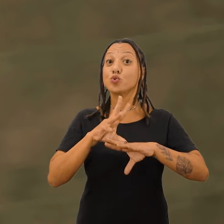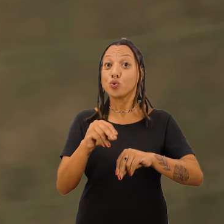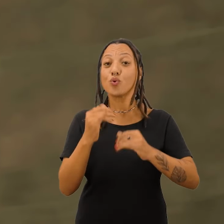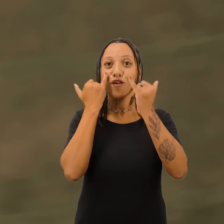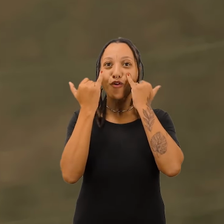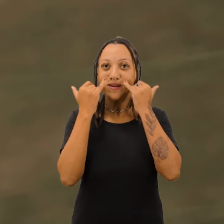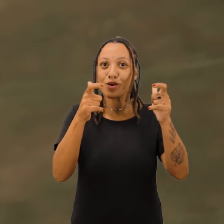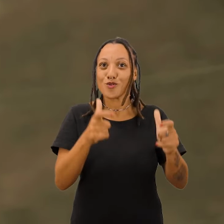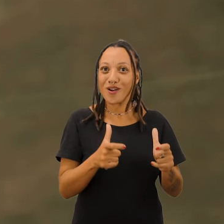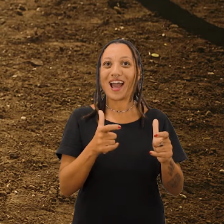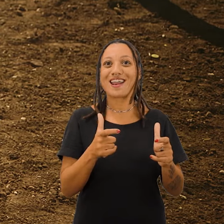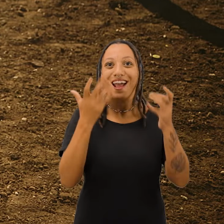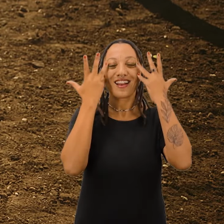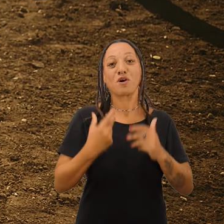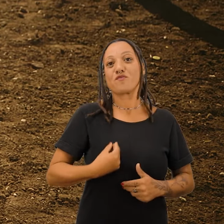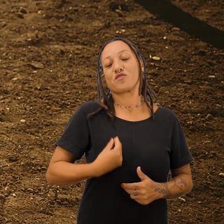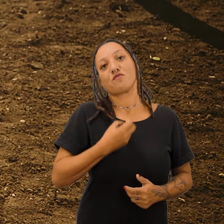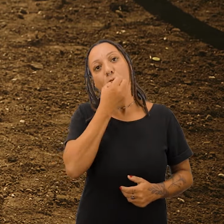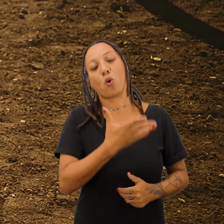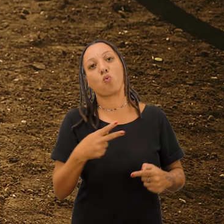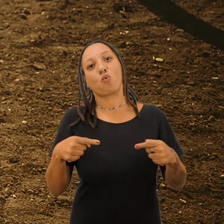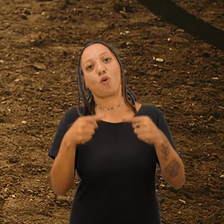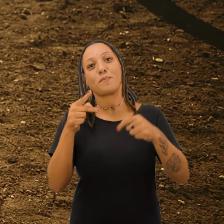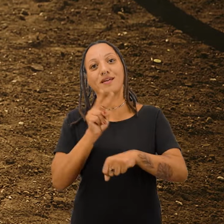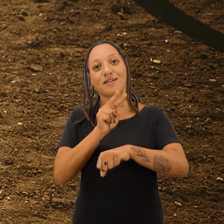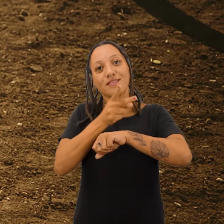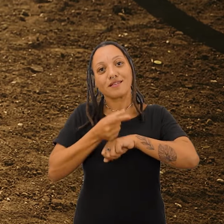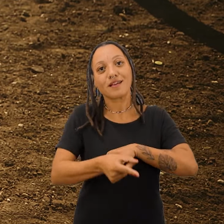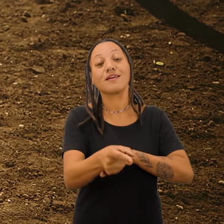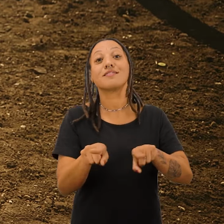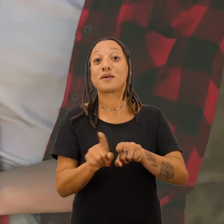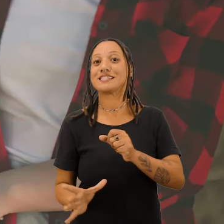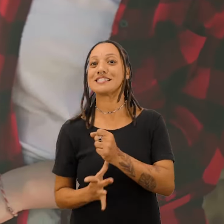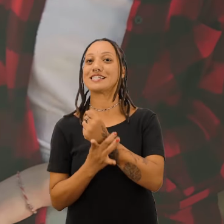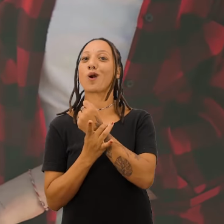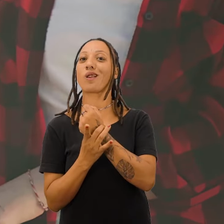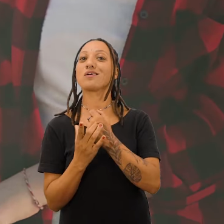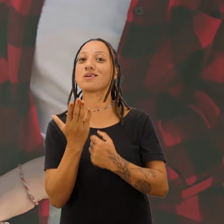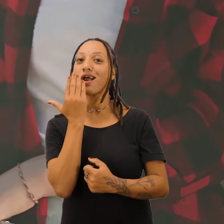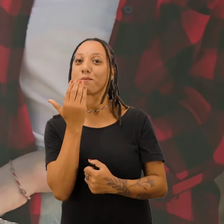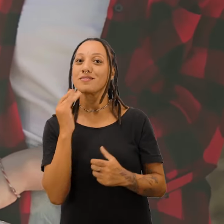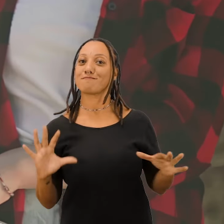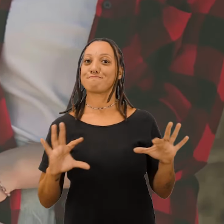of spring area. So, all this information is very important today when we talk about sustainability, about food security.